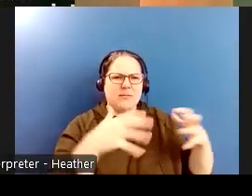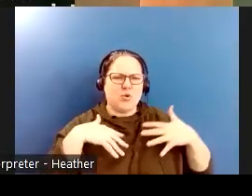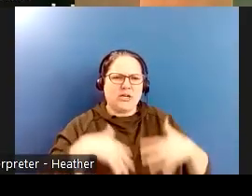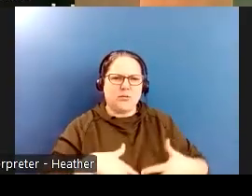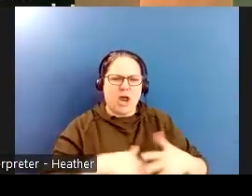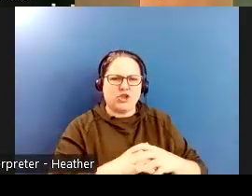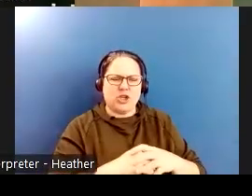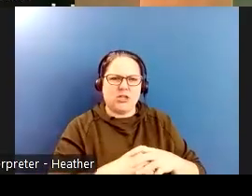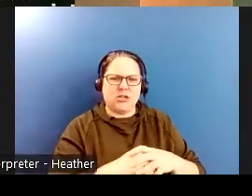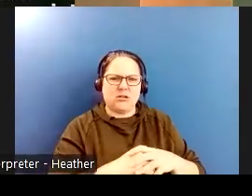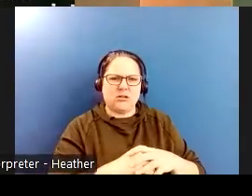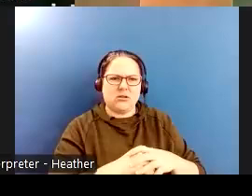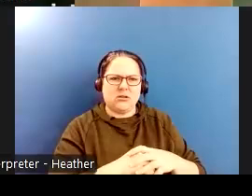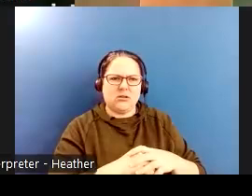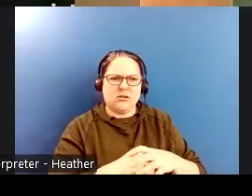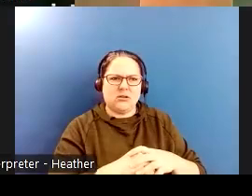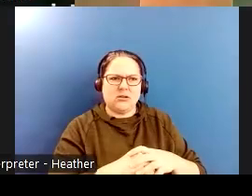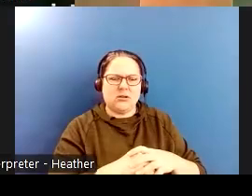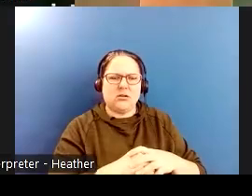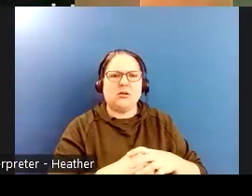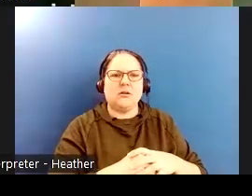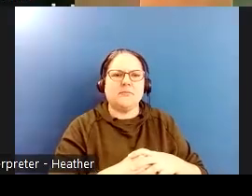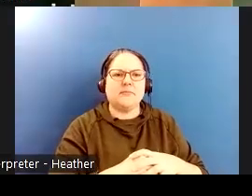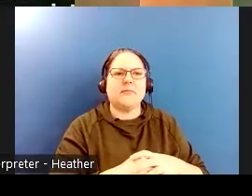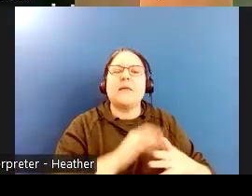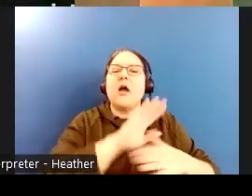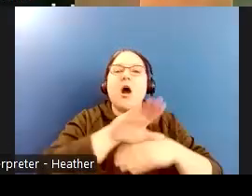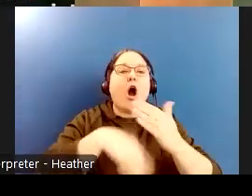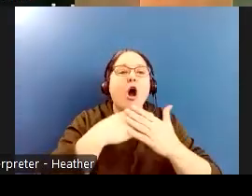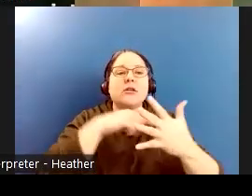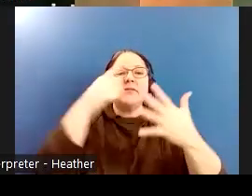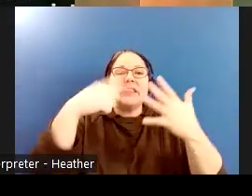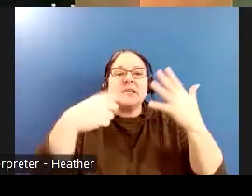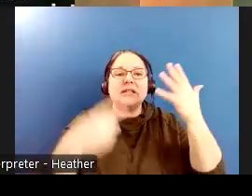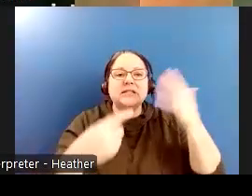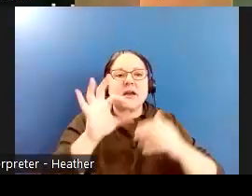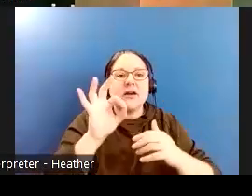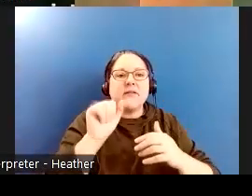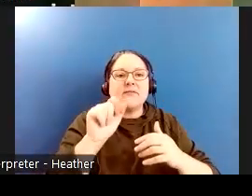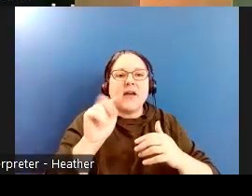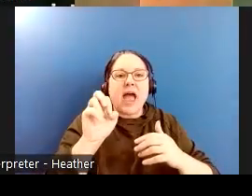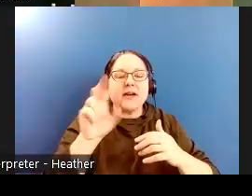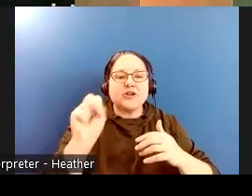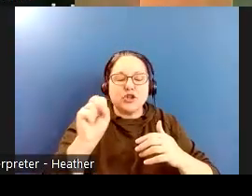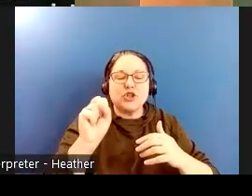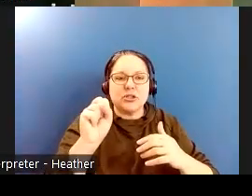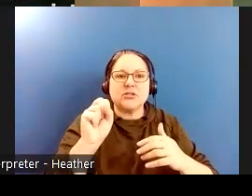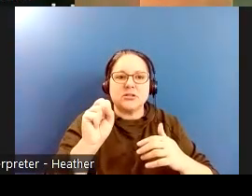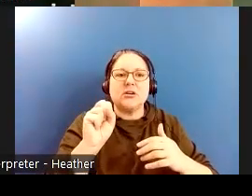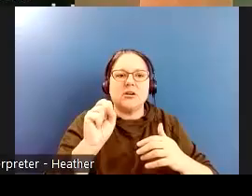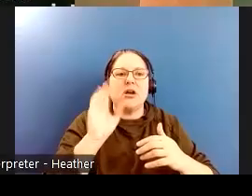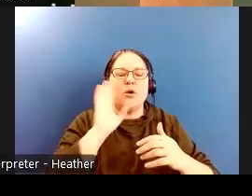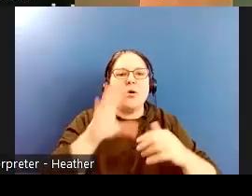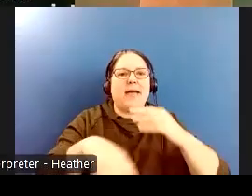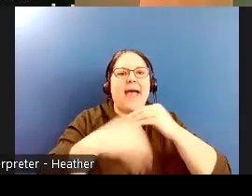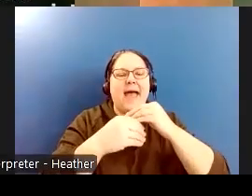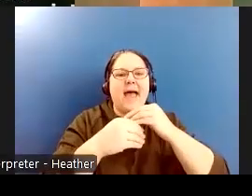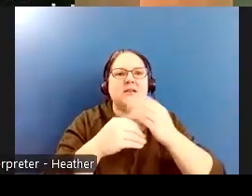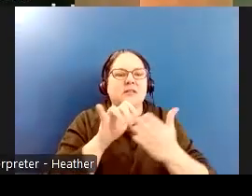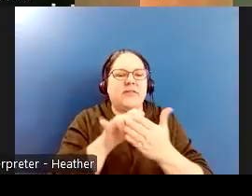essentially all of these um factors load on to the the the scale itself uh which is good And